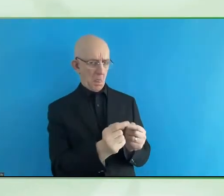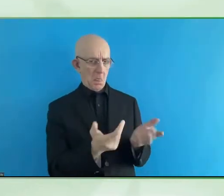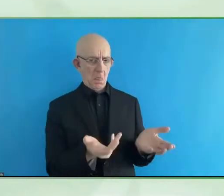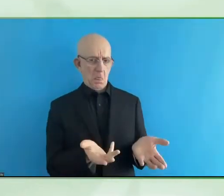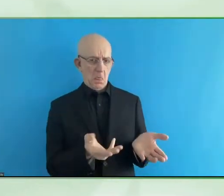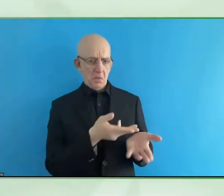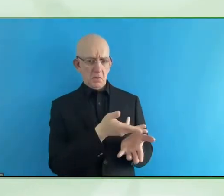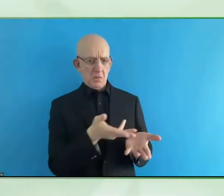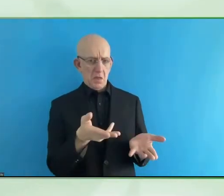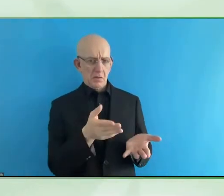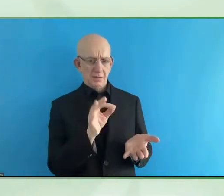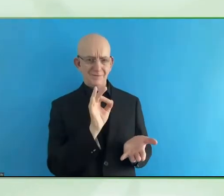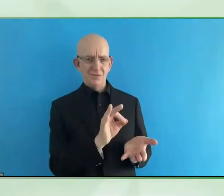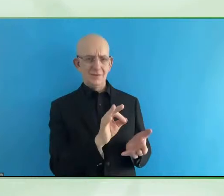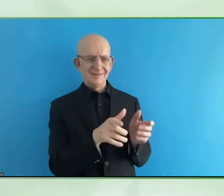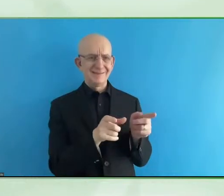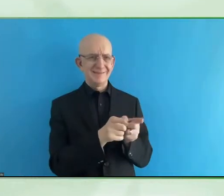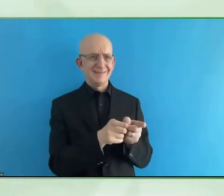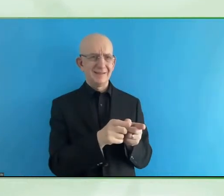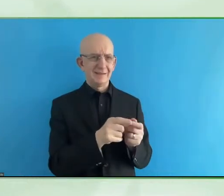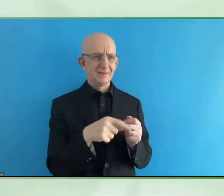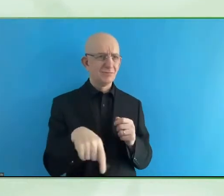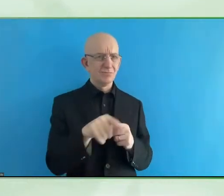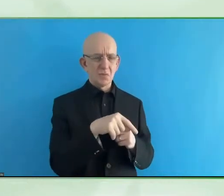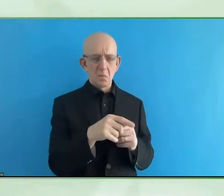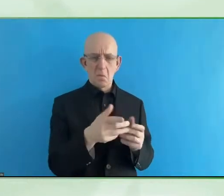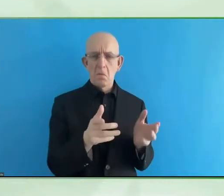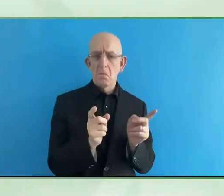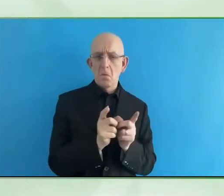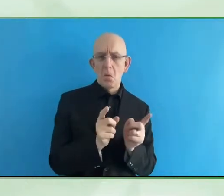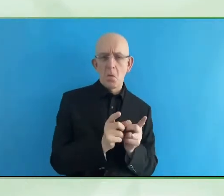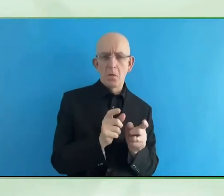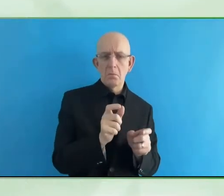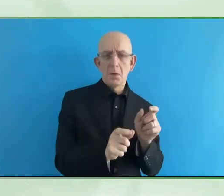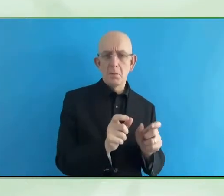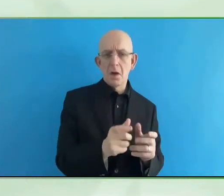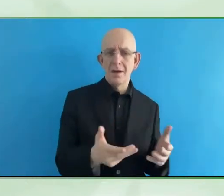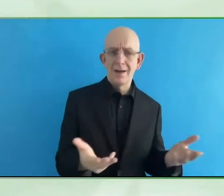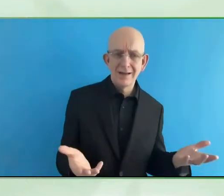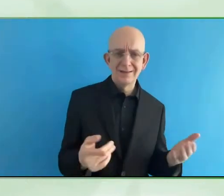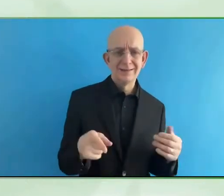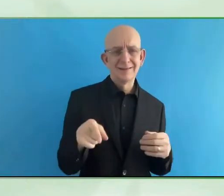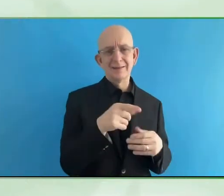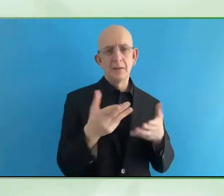It is very hard, the difference.